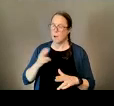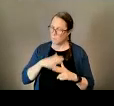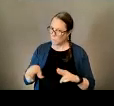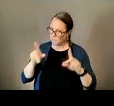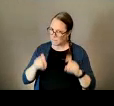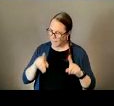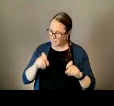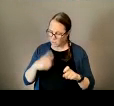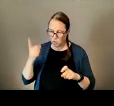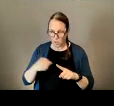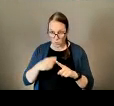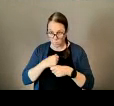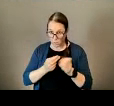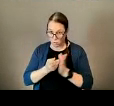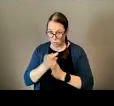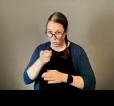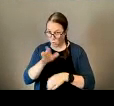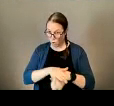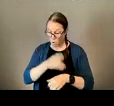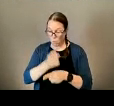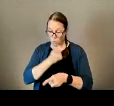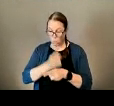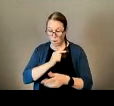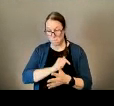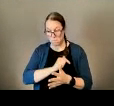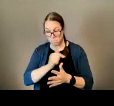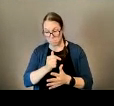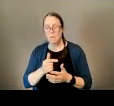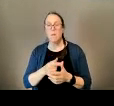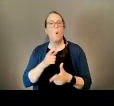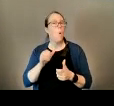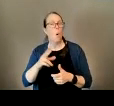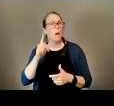just to kind of make sure you're on the right track, or just to hear how something might be read.